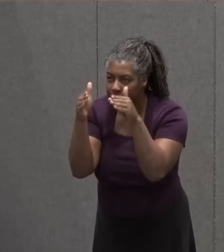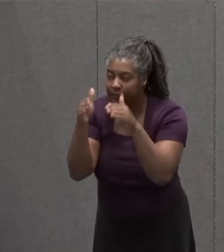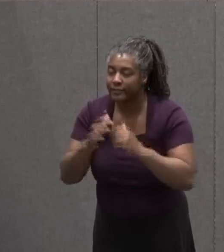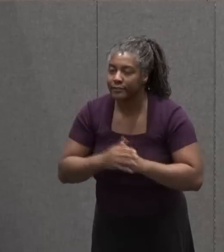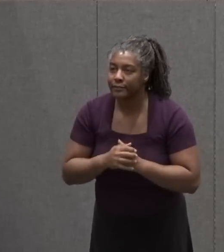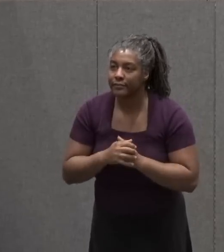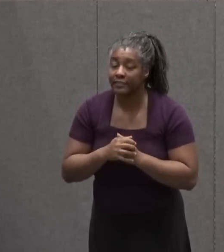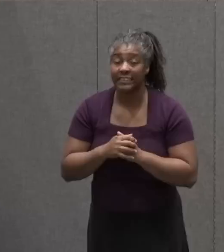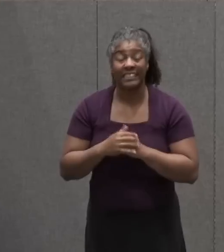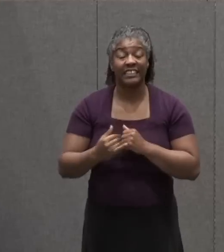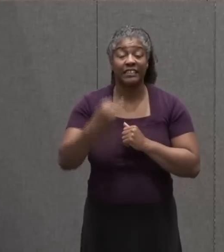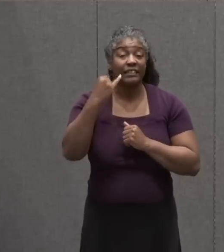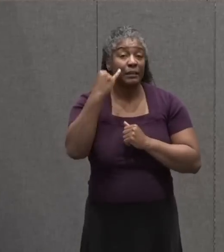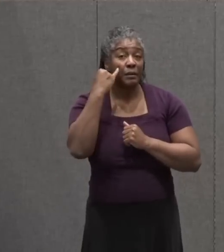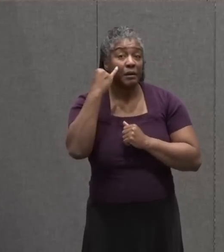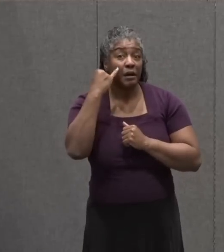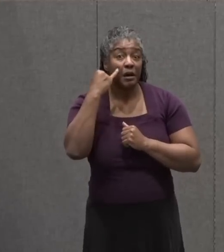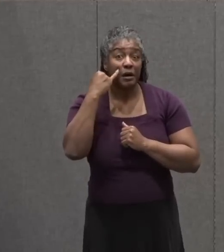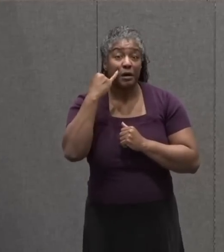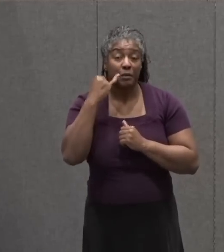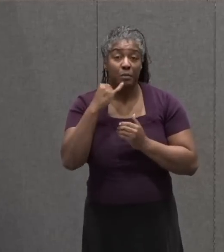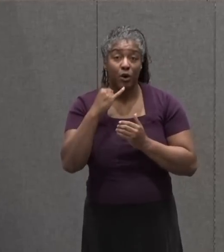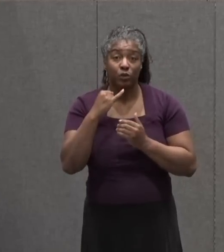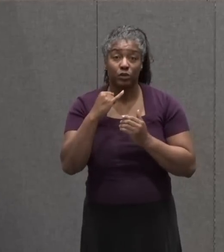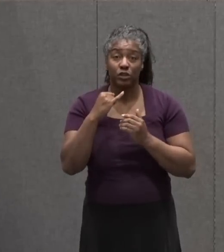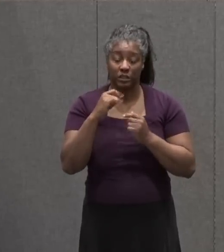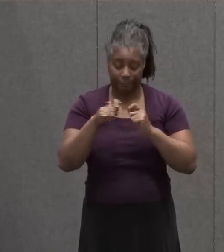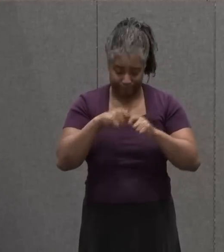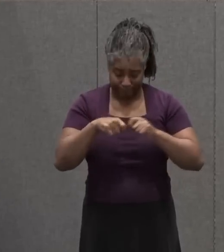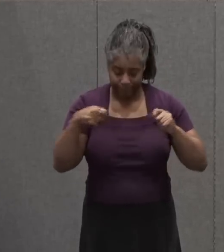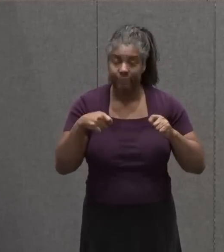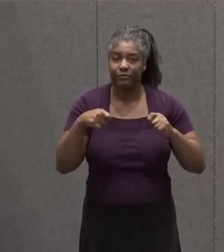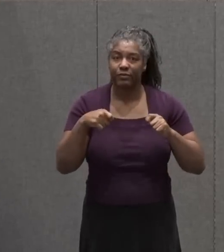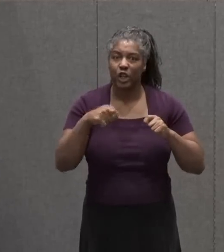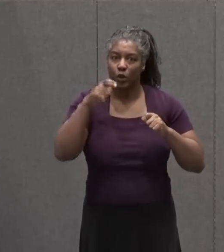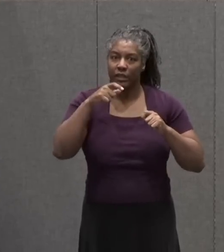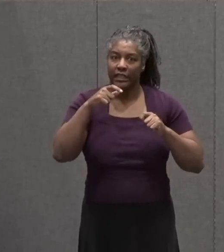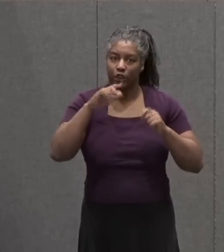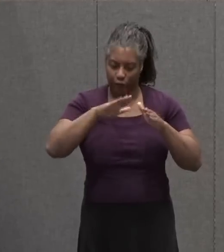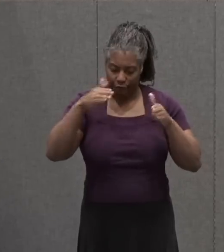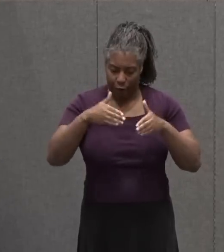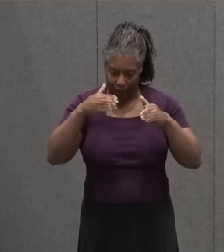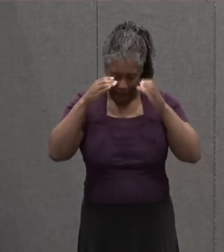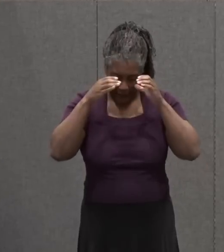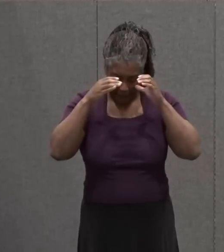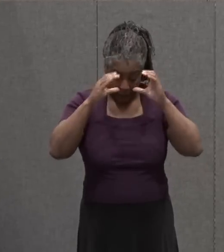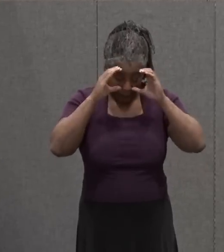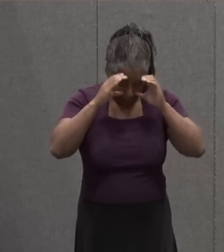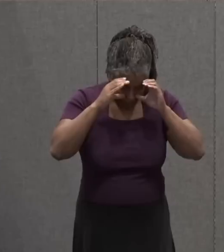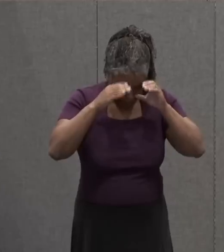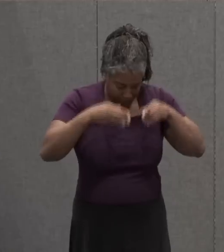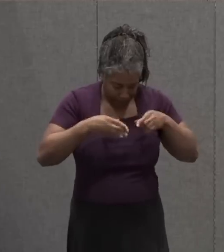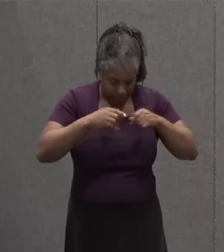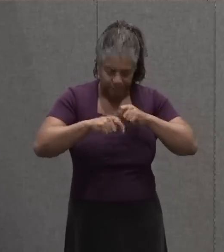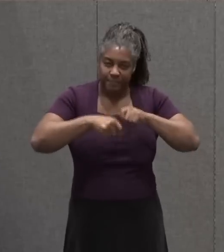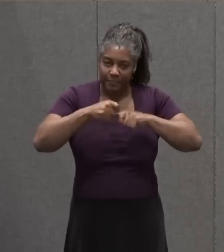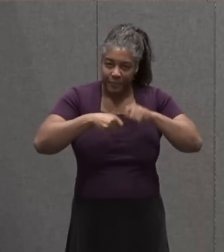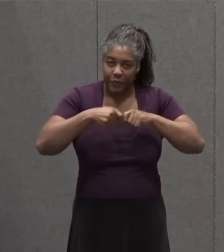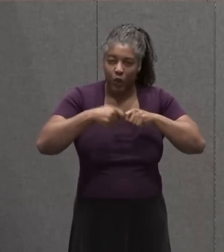that we're doing each step correctly. We can use focus power when we're finishing